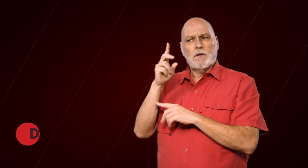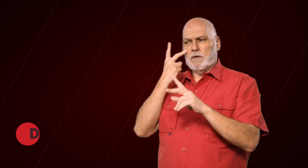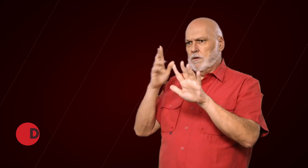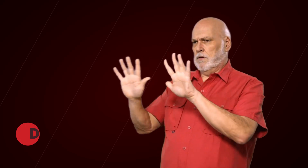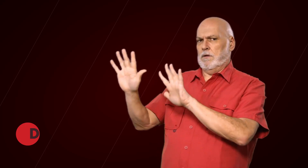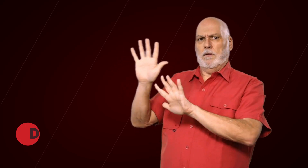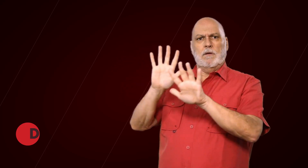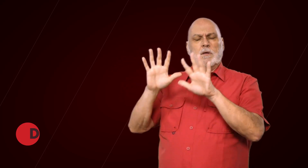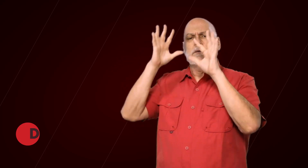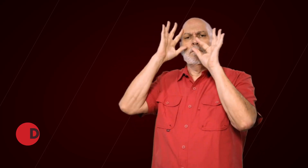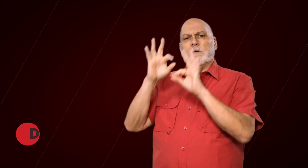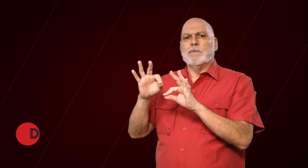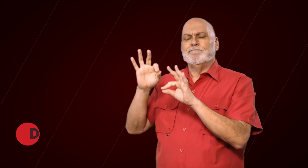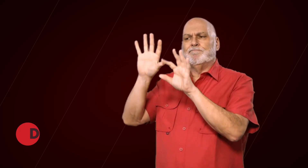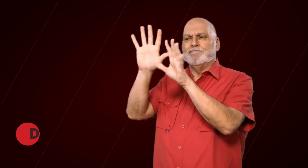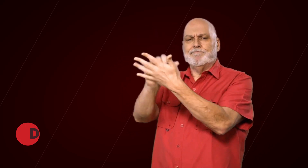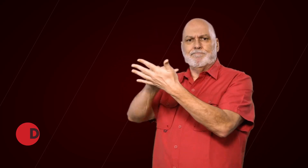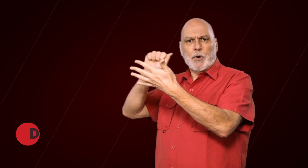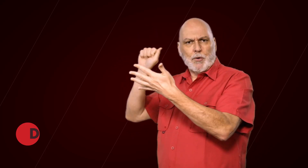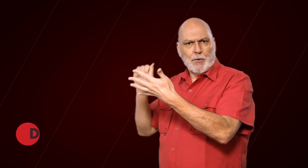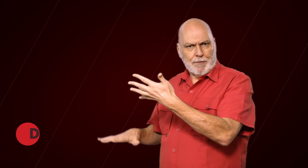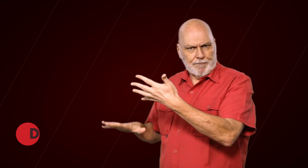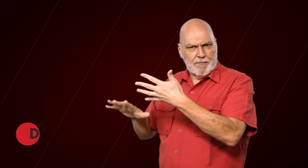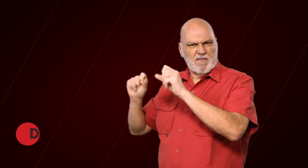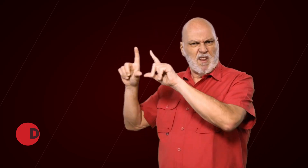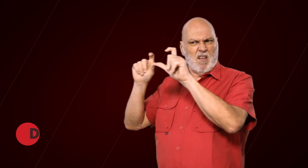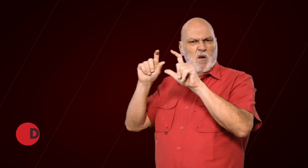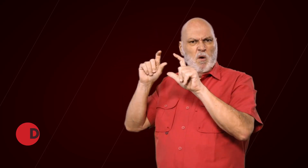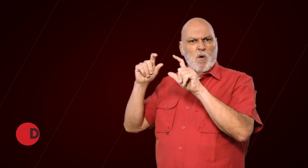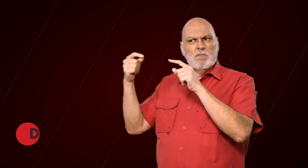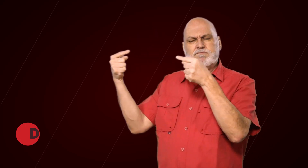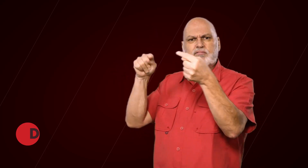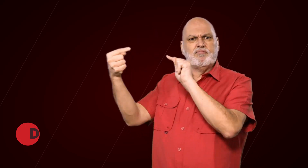GVAD removed the vlog.